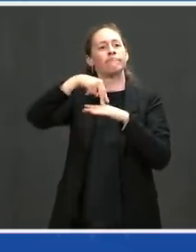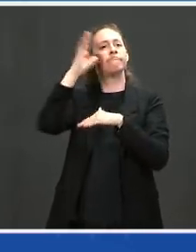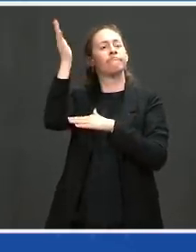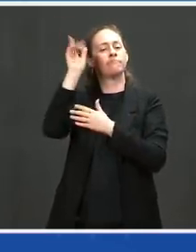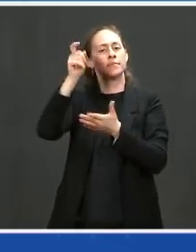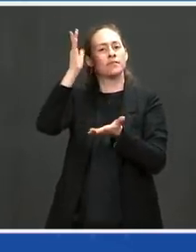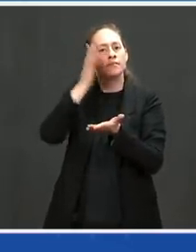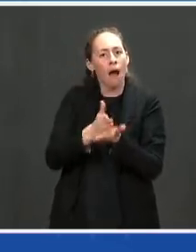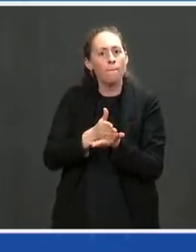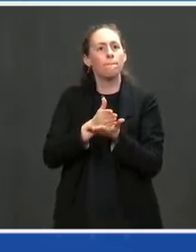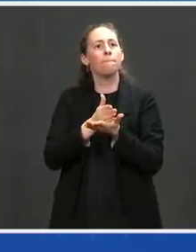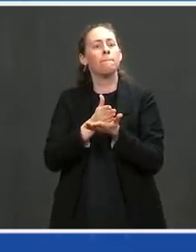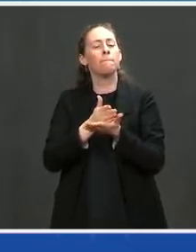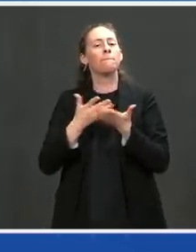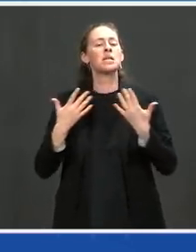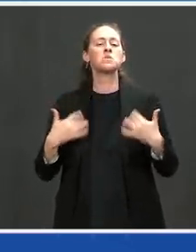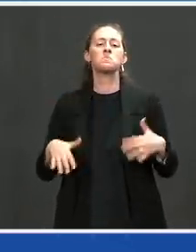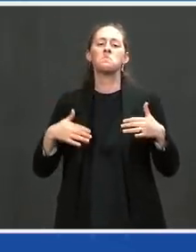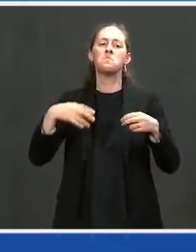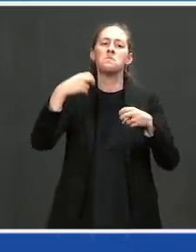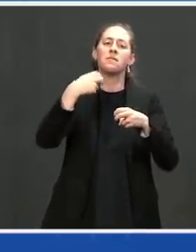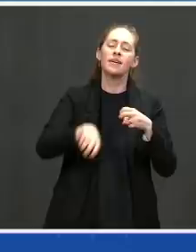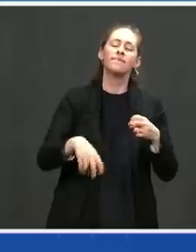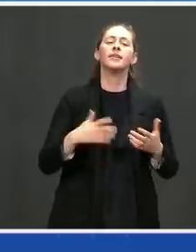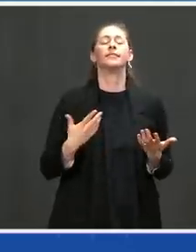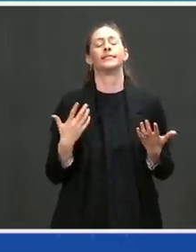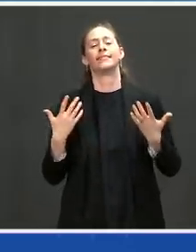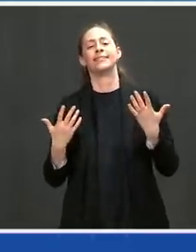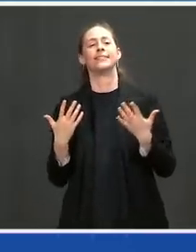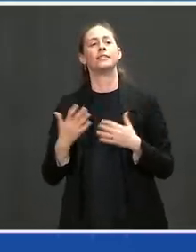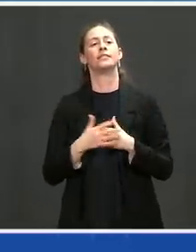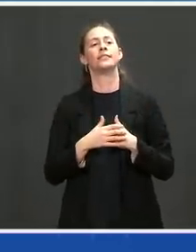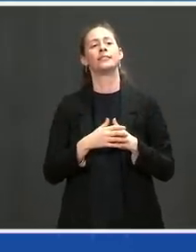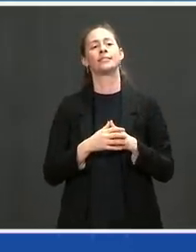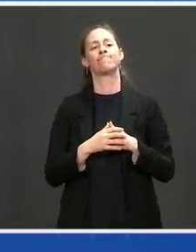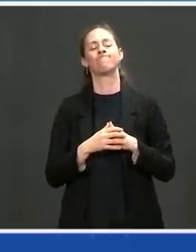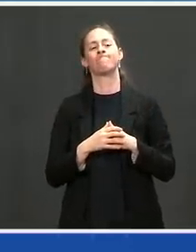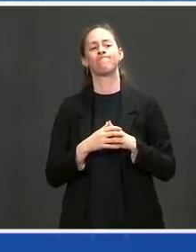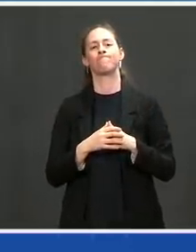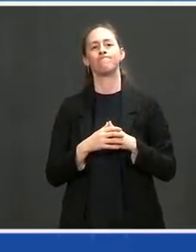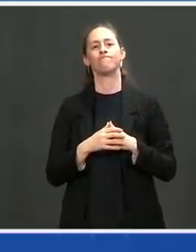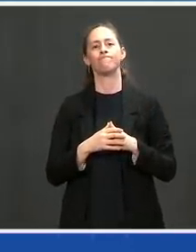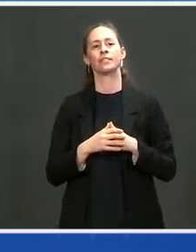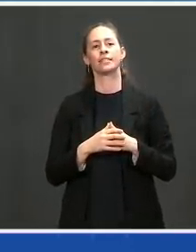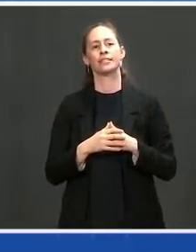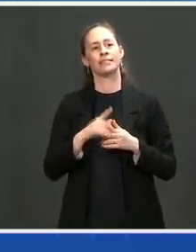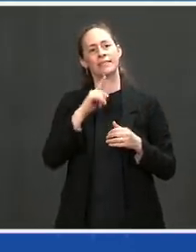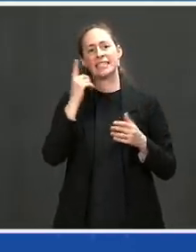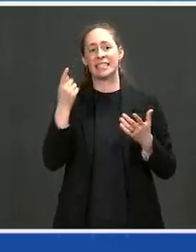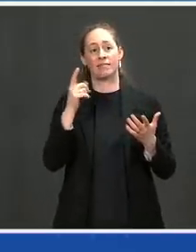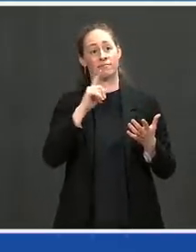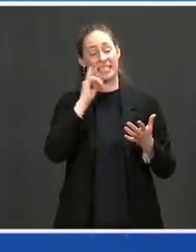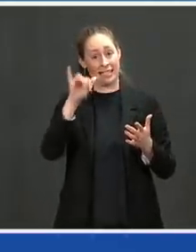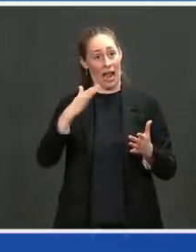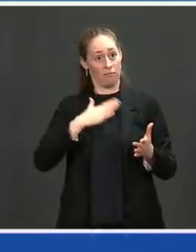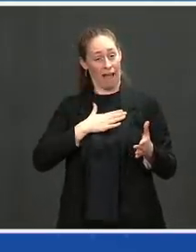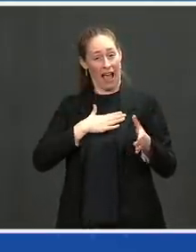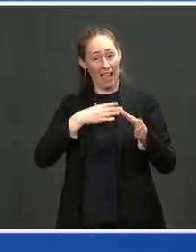But it's not my expertise, in what the parliamentary rules and how to get there are.